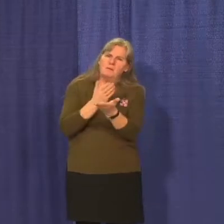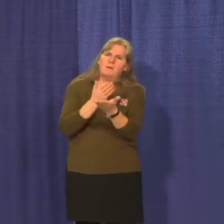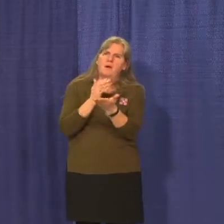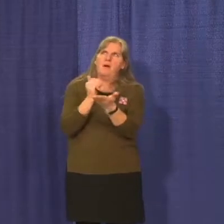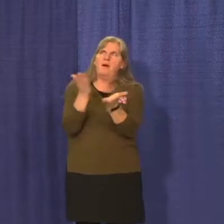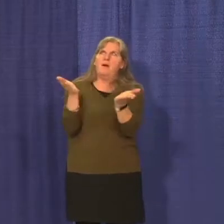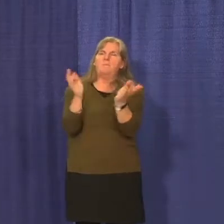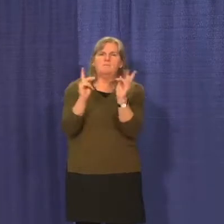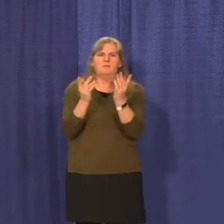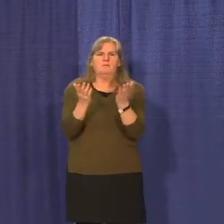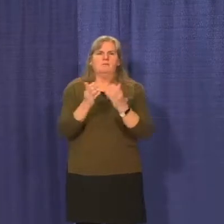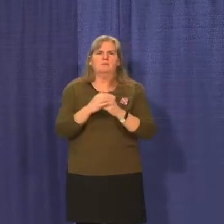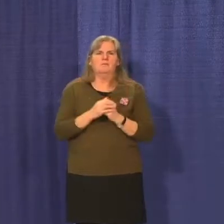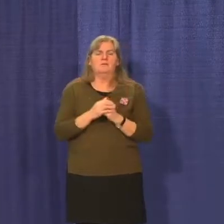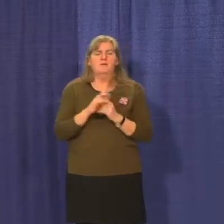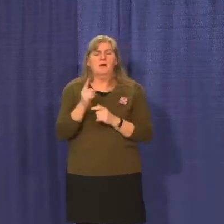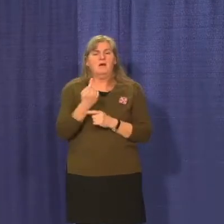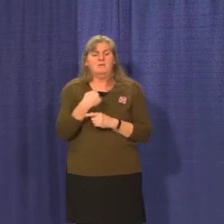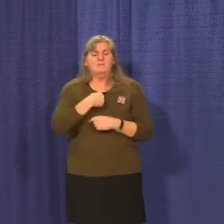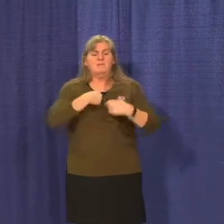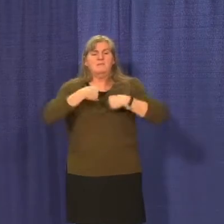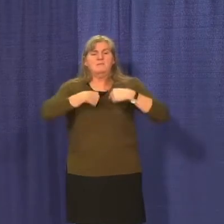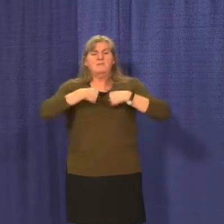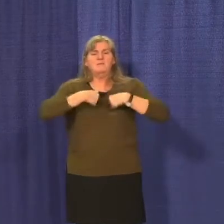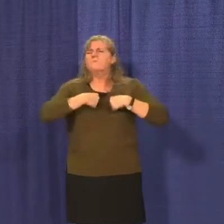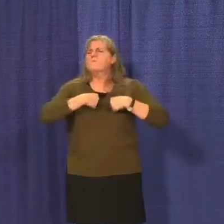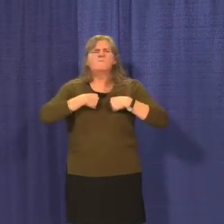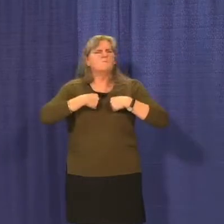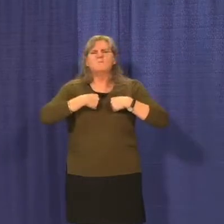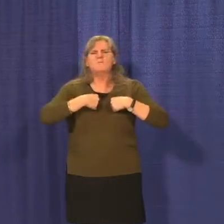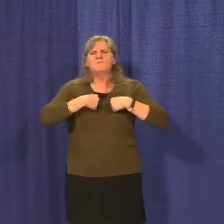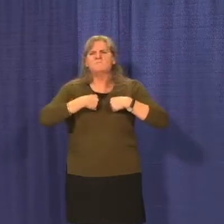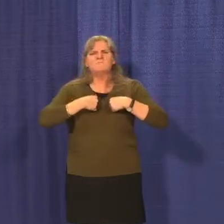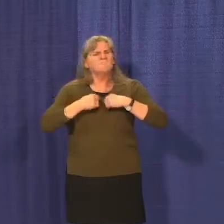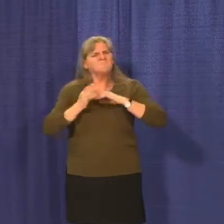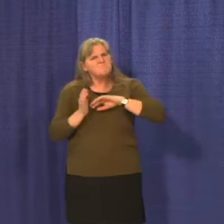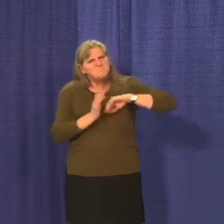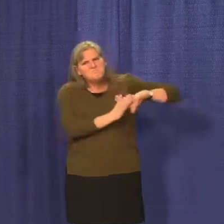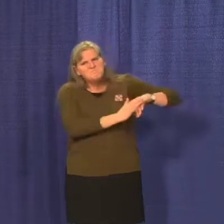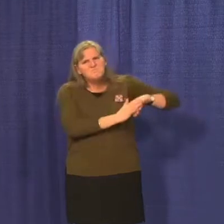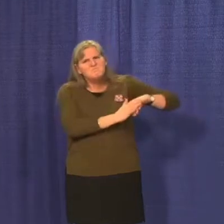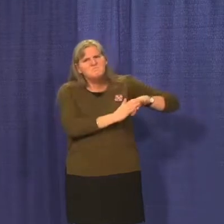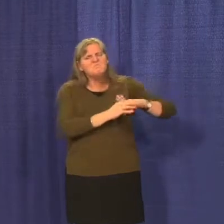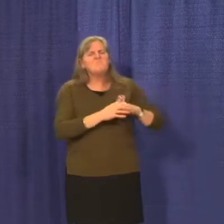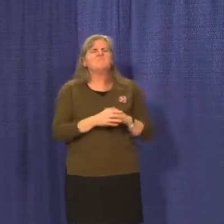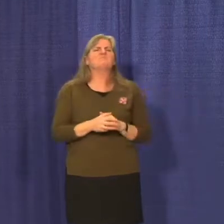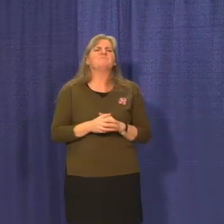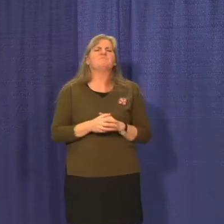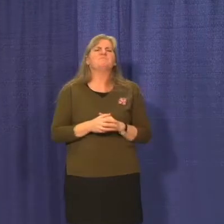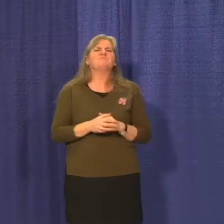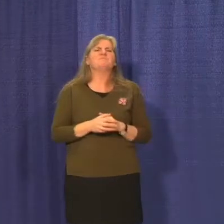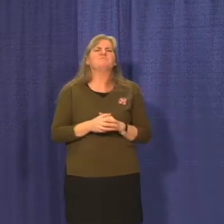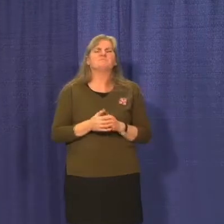think about everybody, not just ourselves. Things.